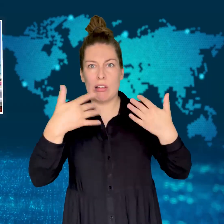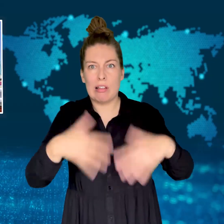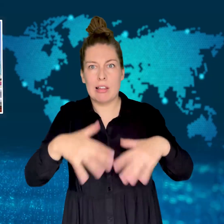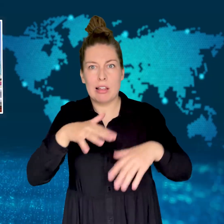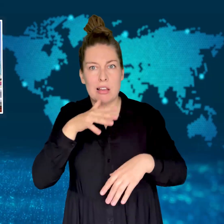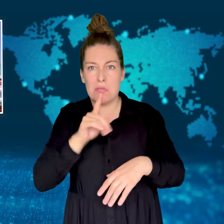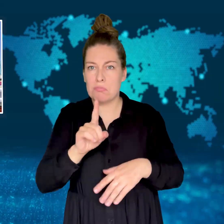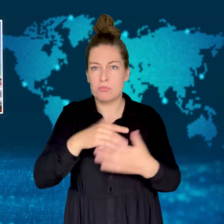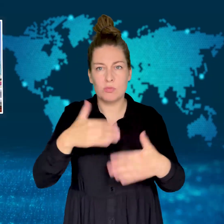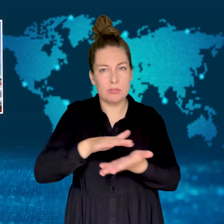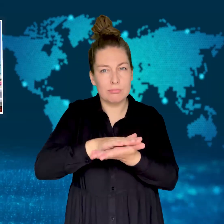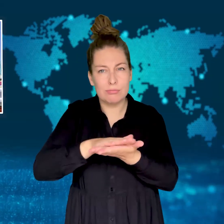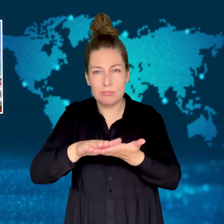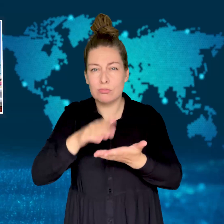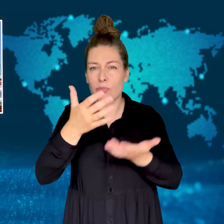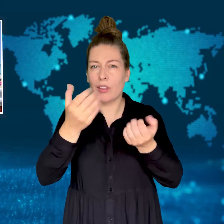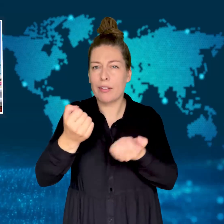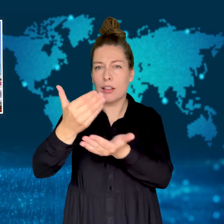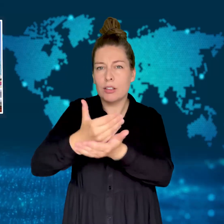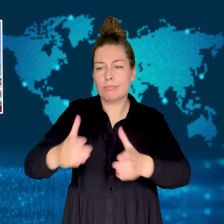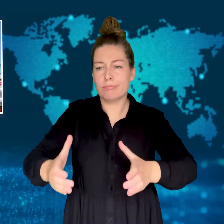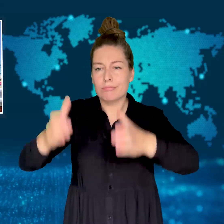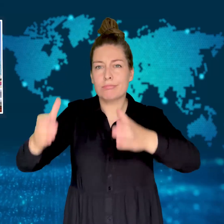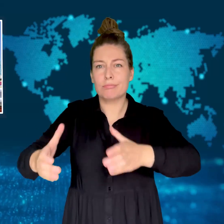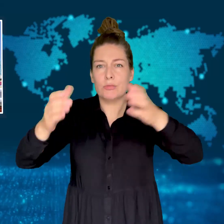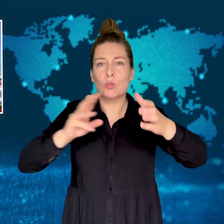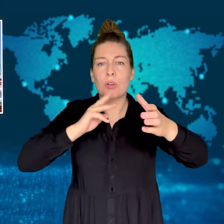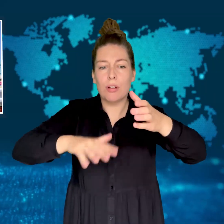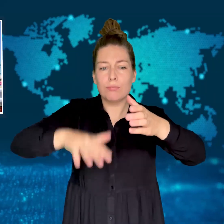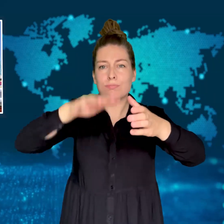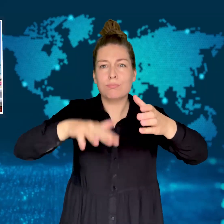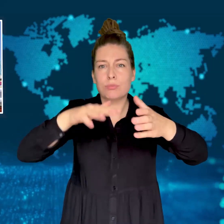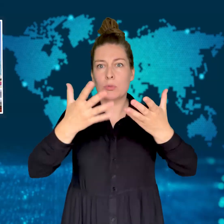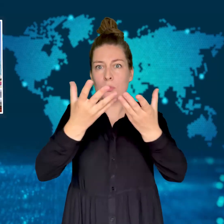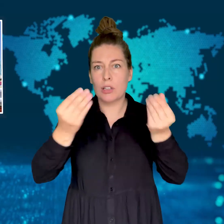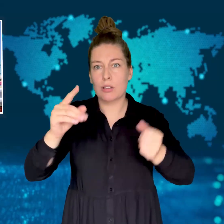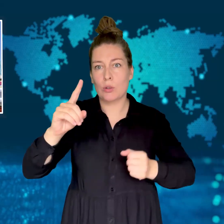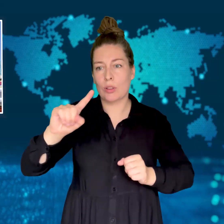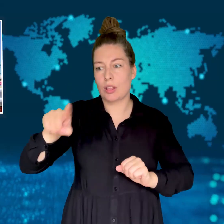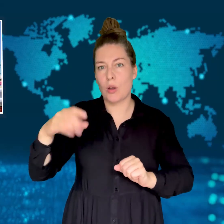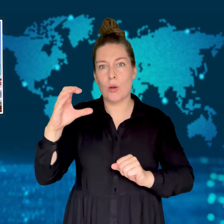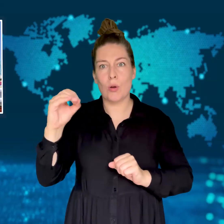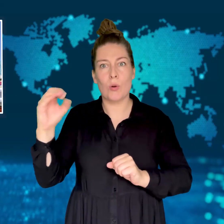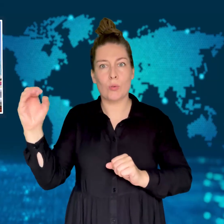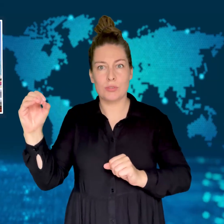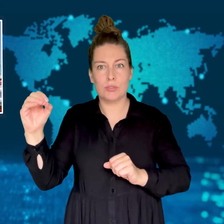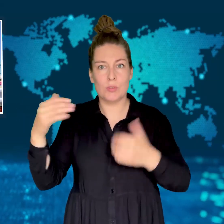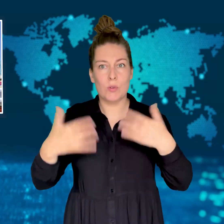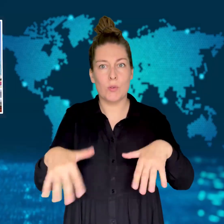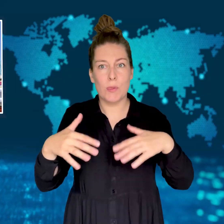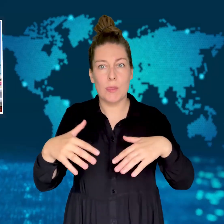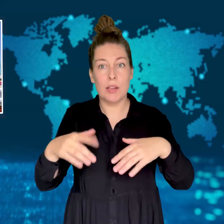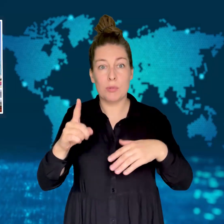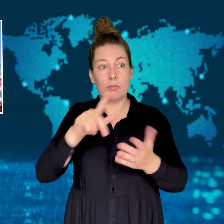That water will be slowly drained into the sea over the next 30 or 40 years.